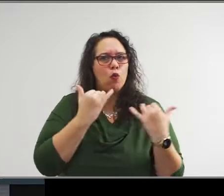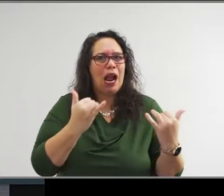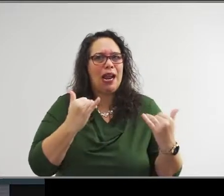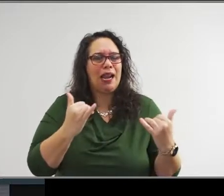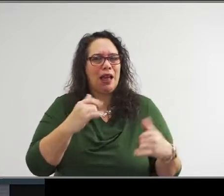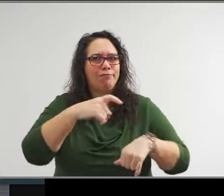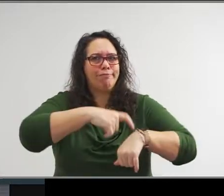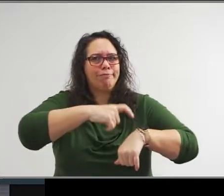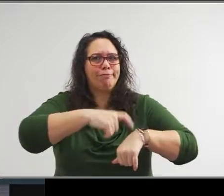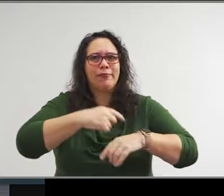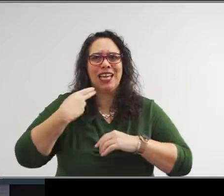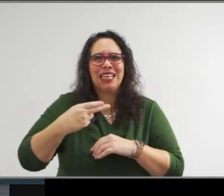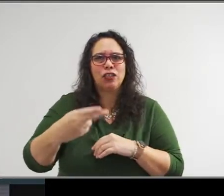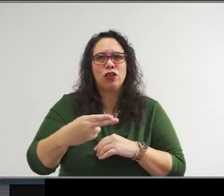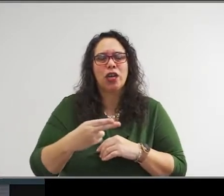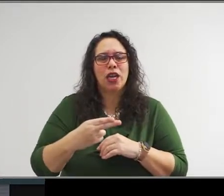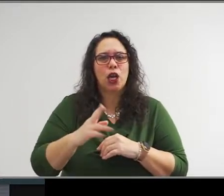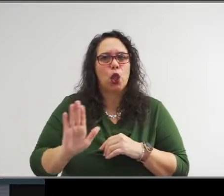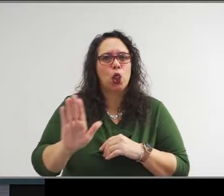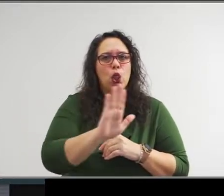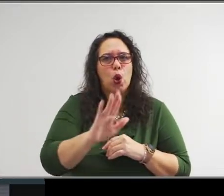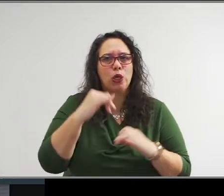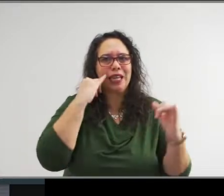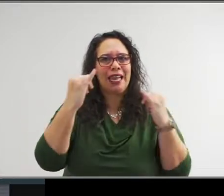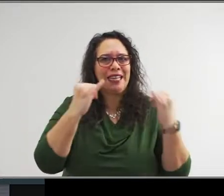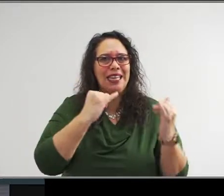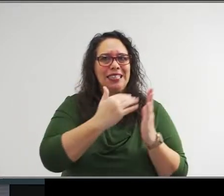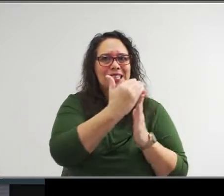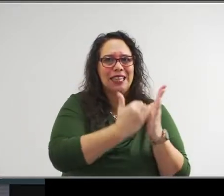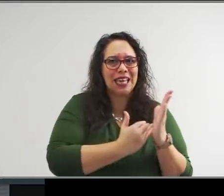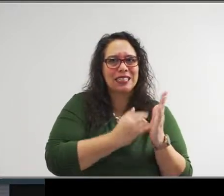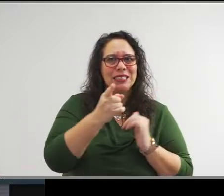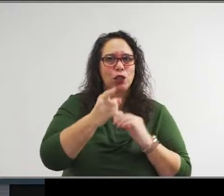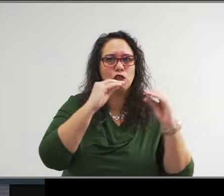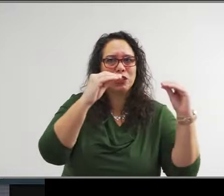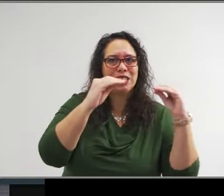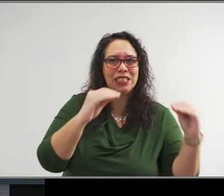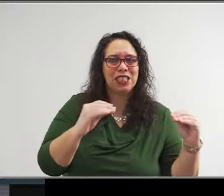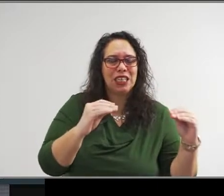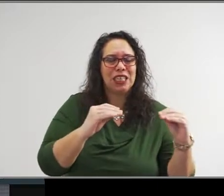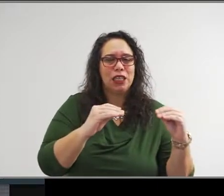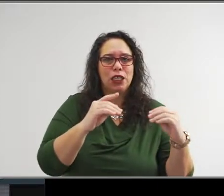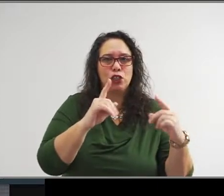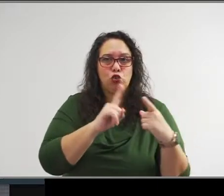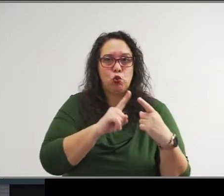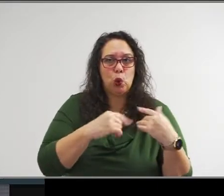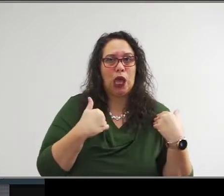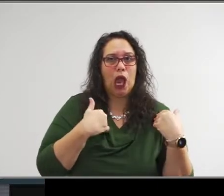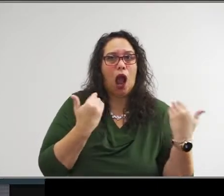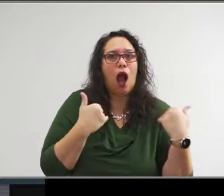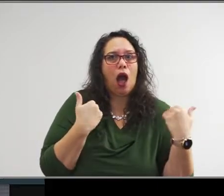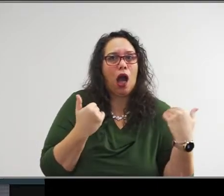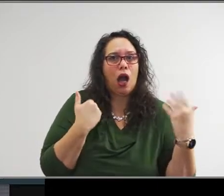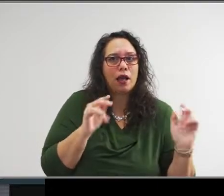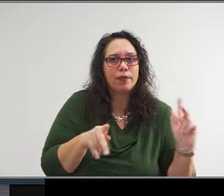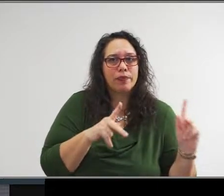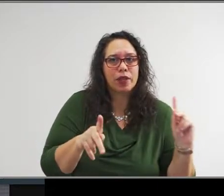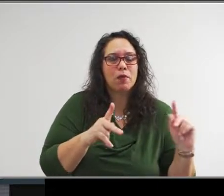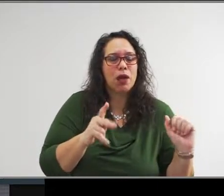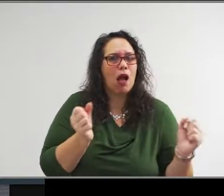those ideas and those lessons that you are teaching our youngest folks are lessons that we know lots of people